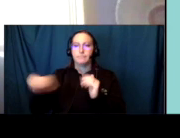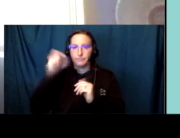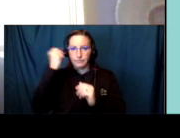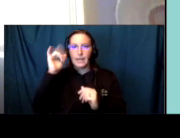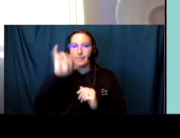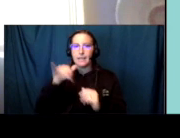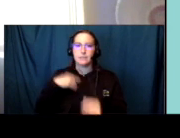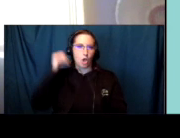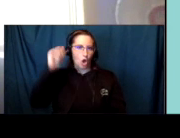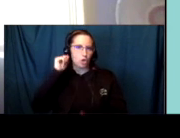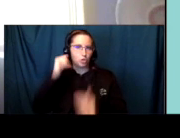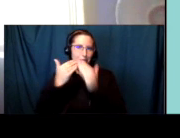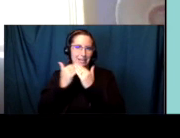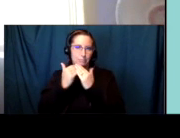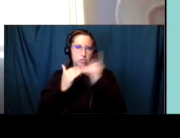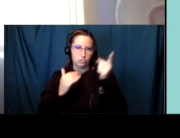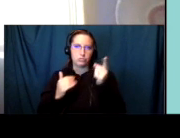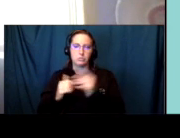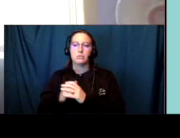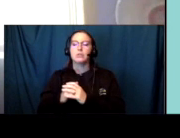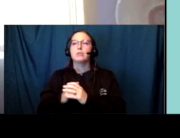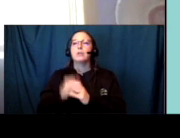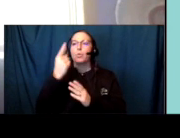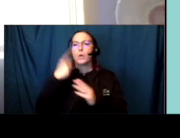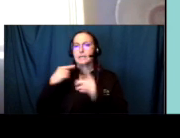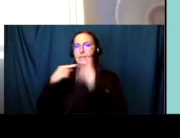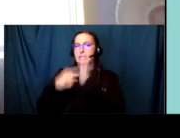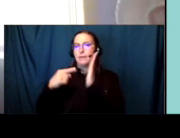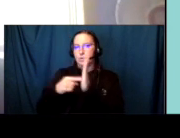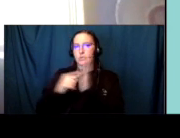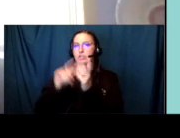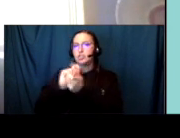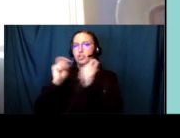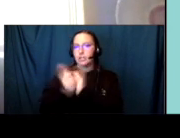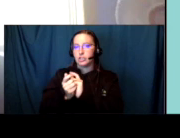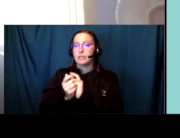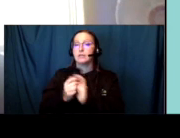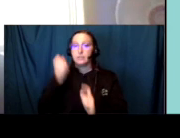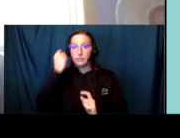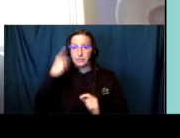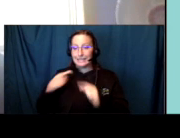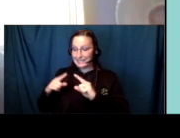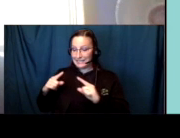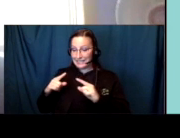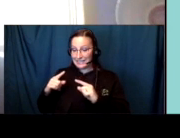that is just an one example of changing the difficulty level. You had it difficult, you made it easier, now you make it more